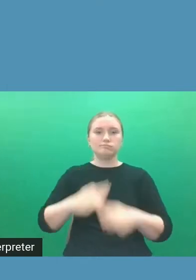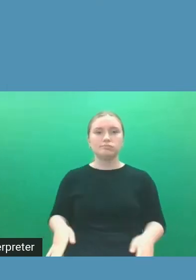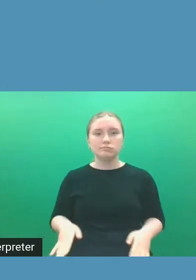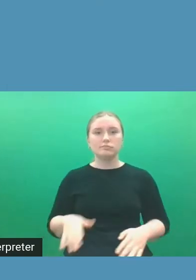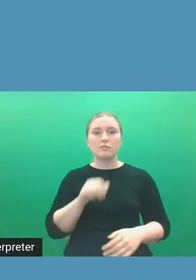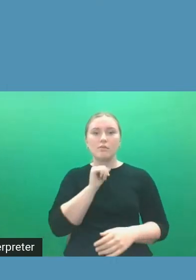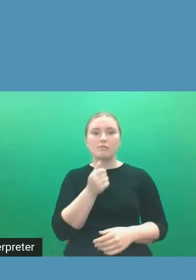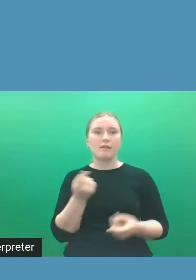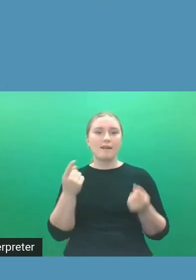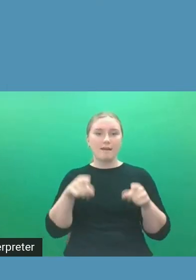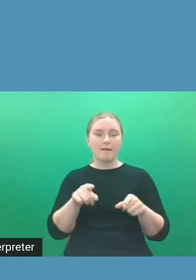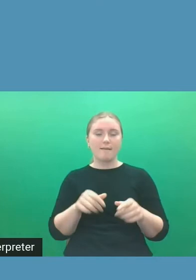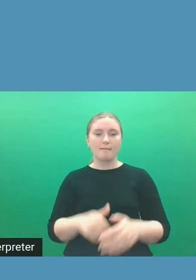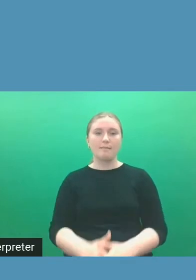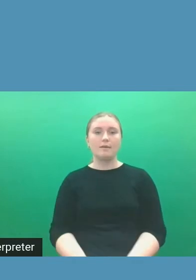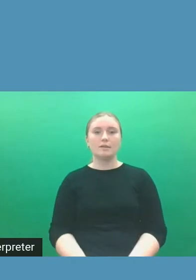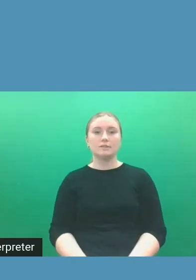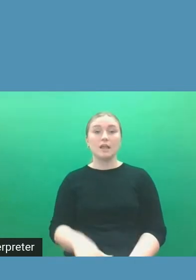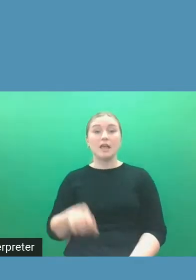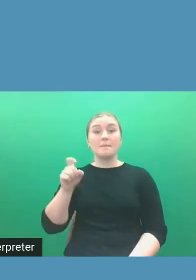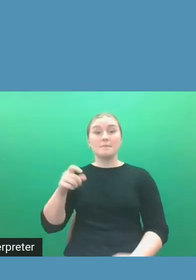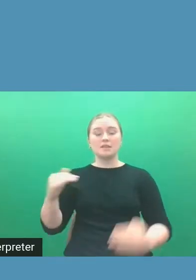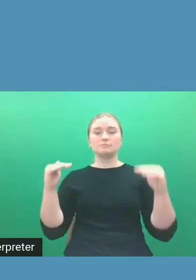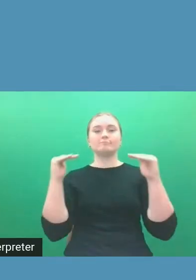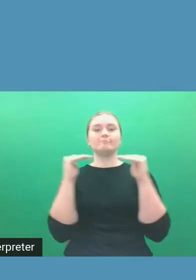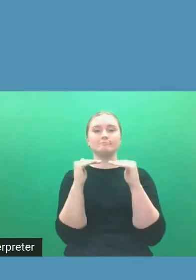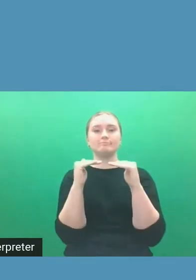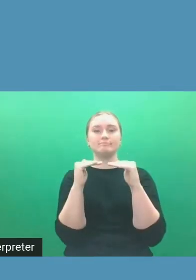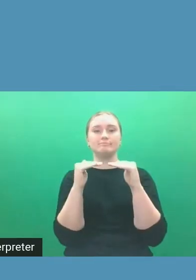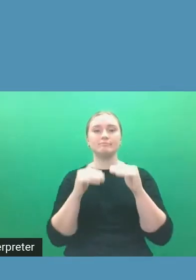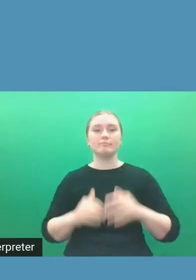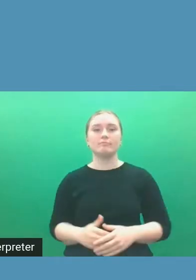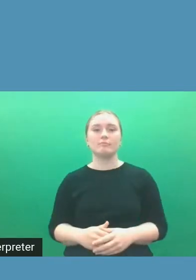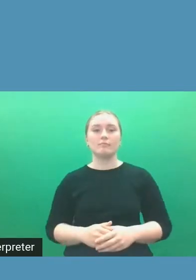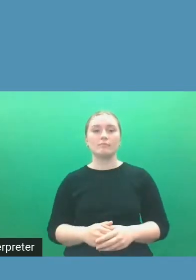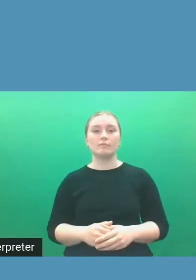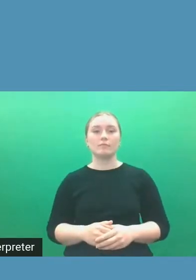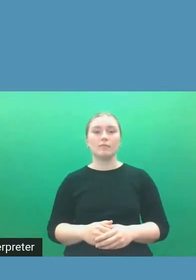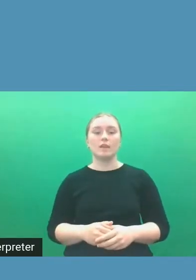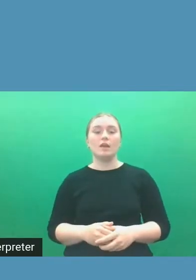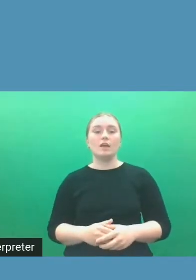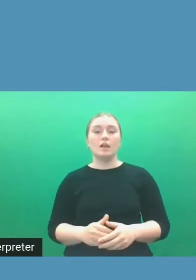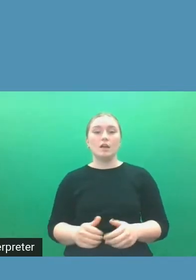on an equal basis with others. To prioritize digital accessibility is to actively work